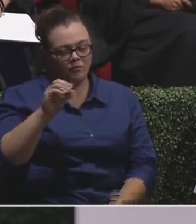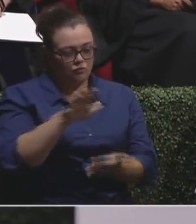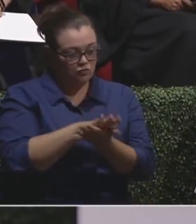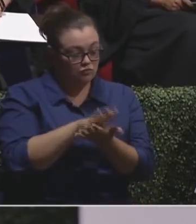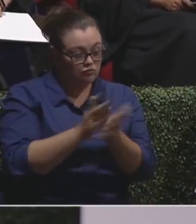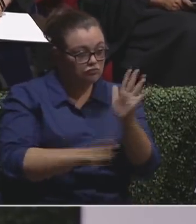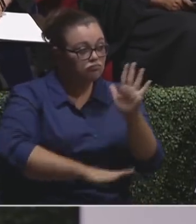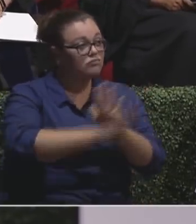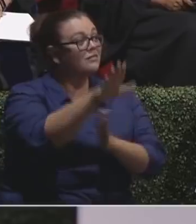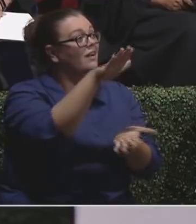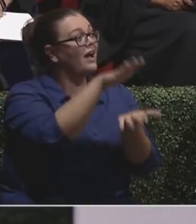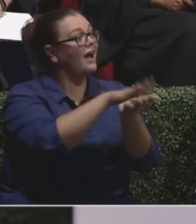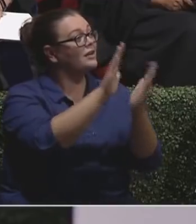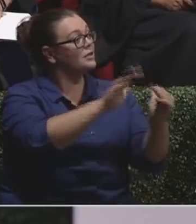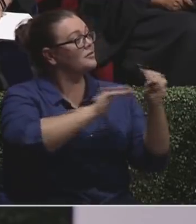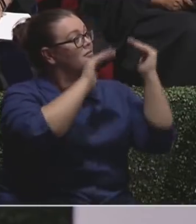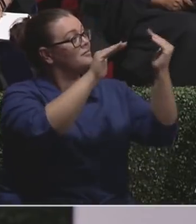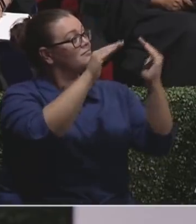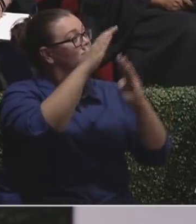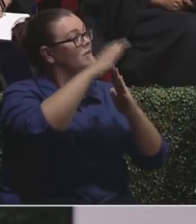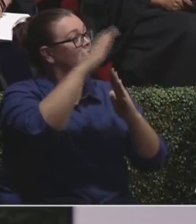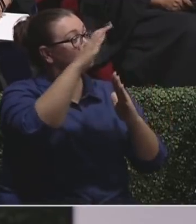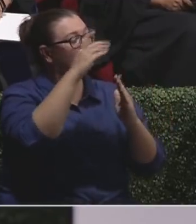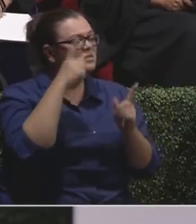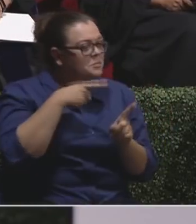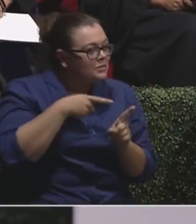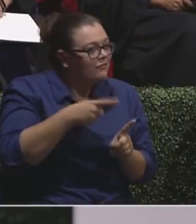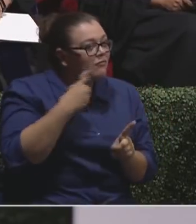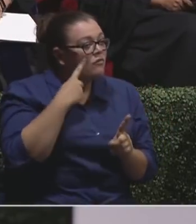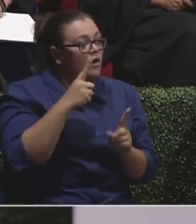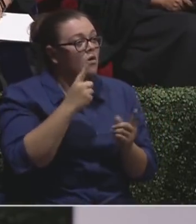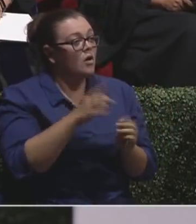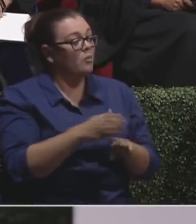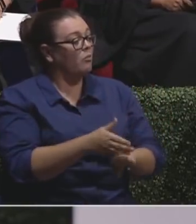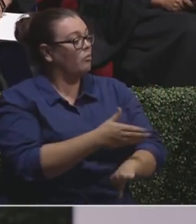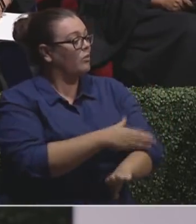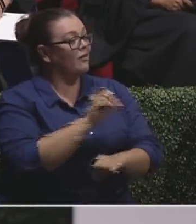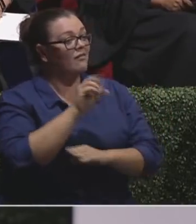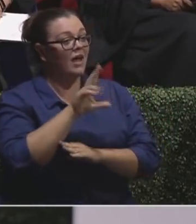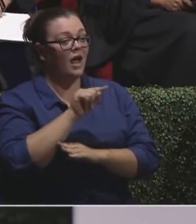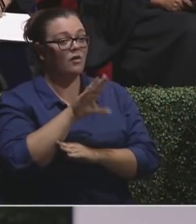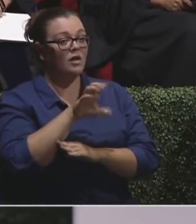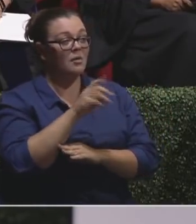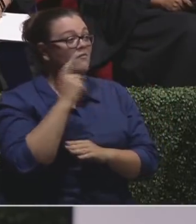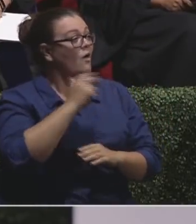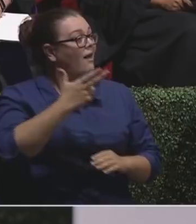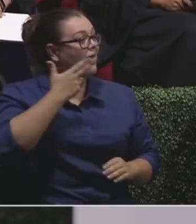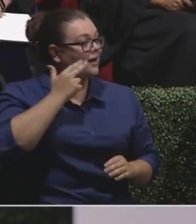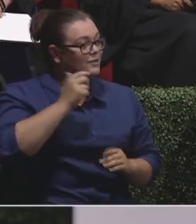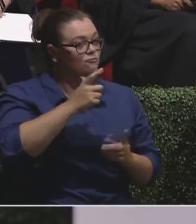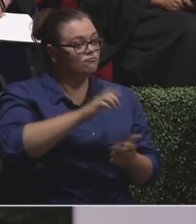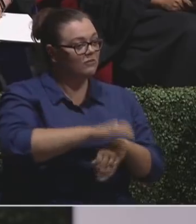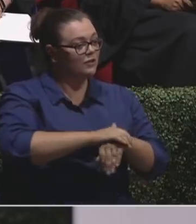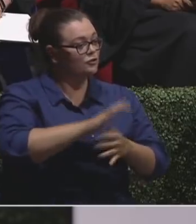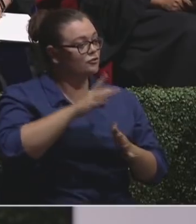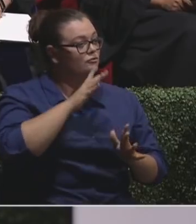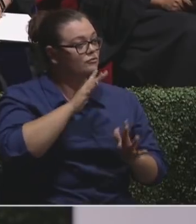UNDER HER LEADERSHIP, THE CAMINO NUEVO SCHOOLS HAVE EARNED WIDESPREAD ACCLAIM FOR ACADEMIC EXCELLENCE, PARTICULARLY FOR IMPROVING OUTCOMES FOR LATINO ENGLISH